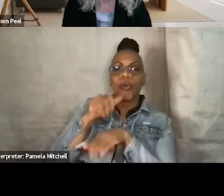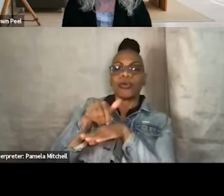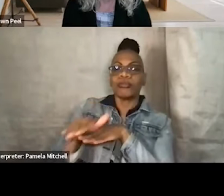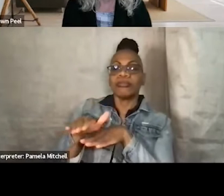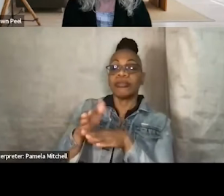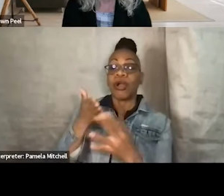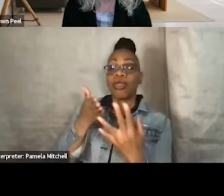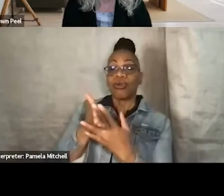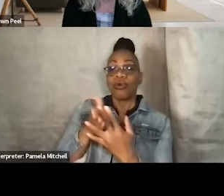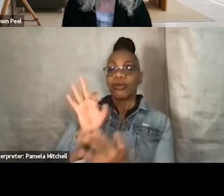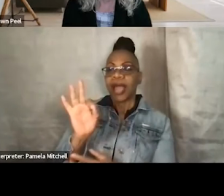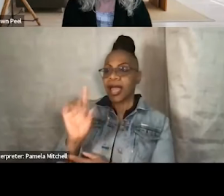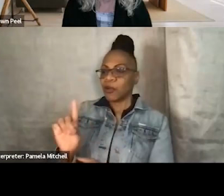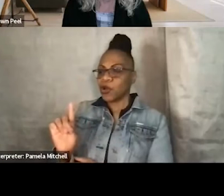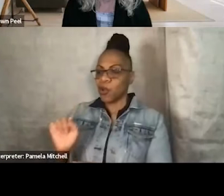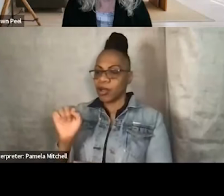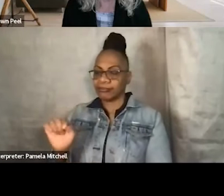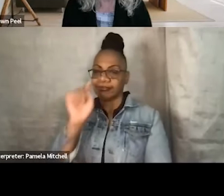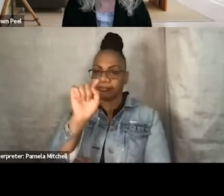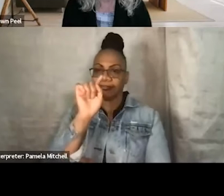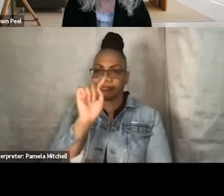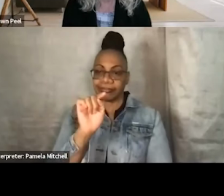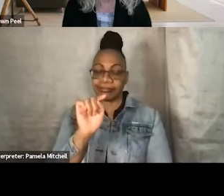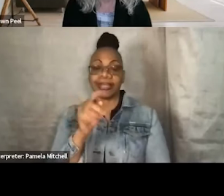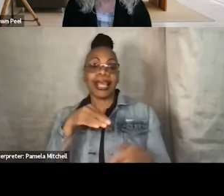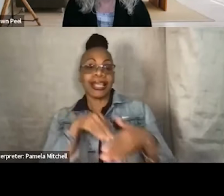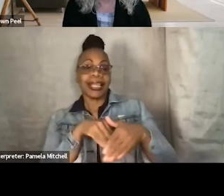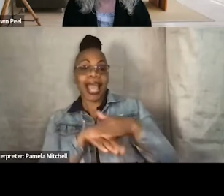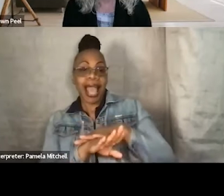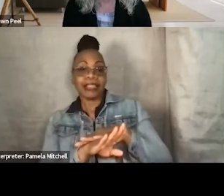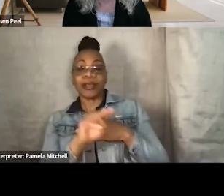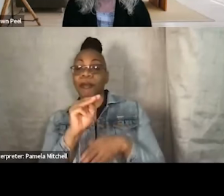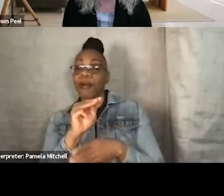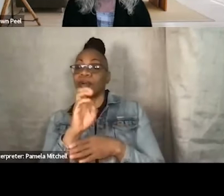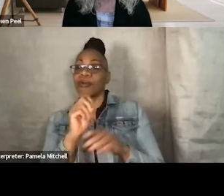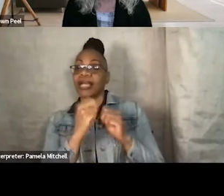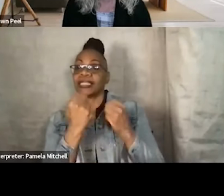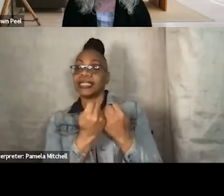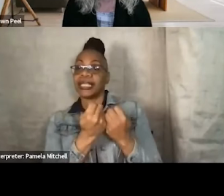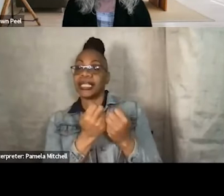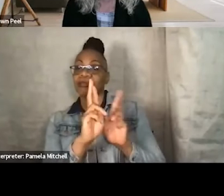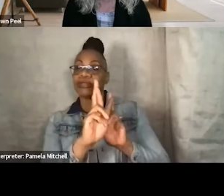The expectation is for mobile crisis teams to respond on site within 59 minutes.